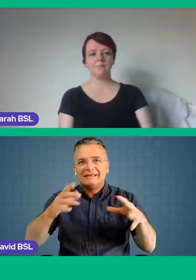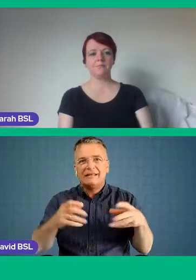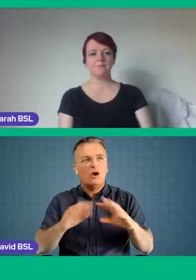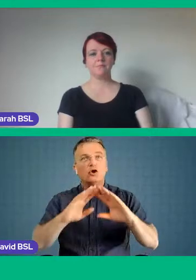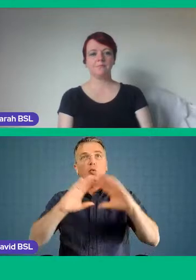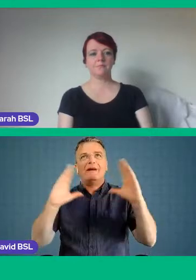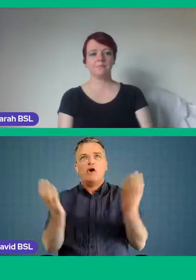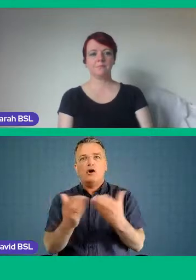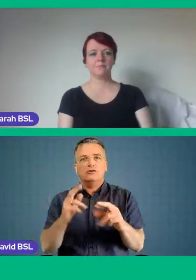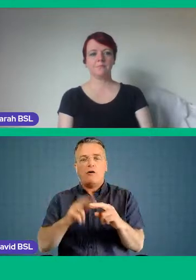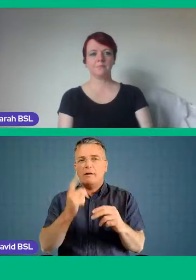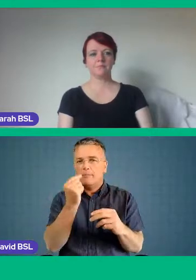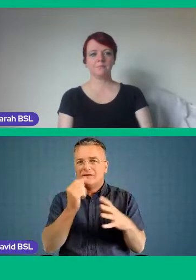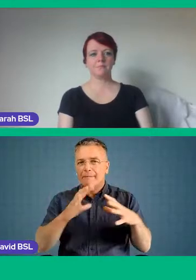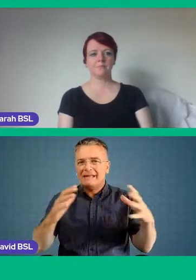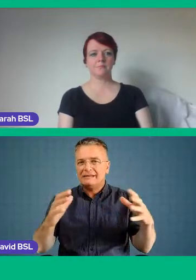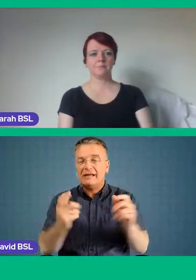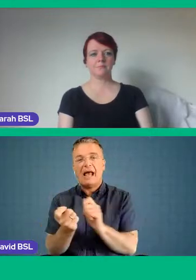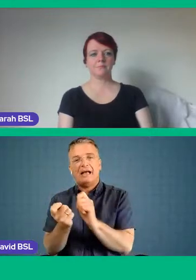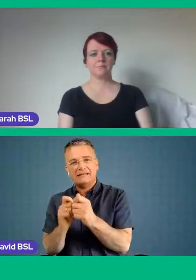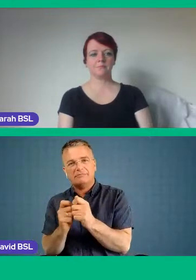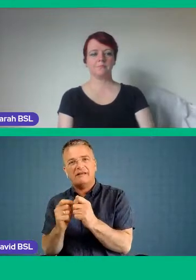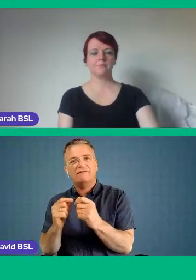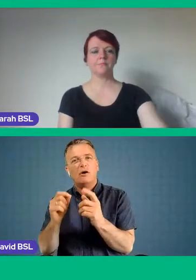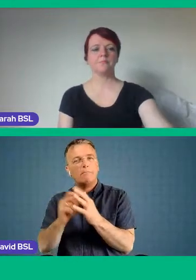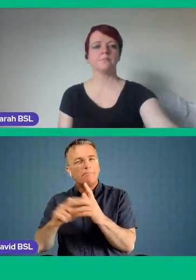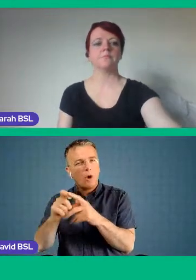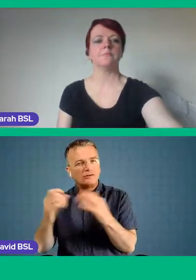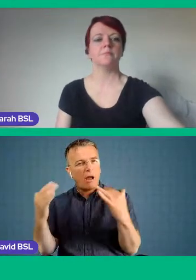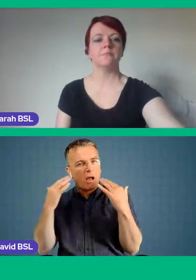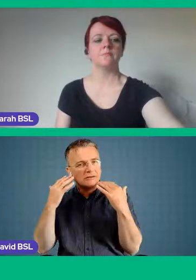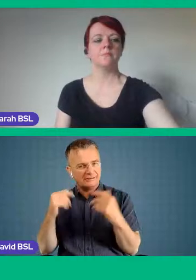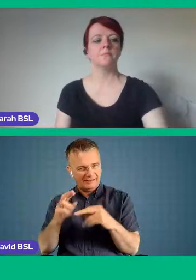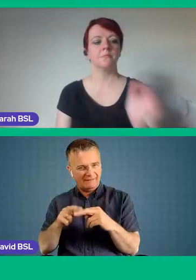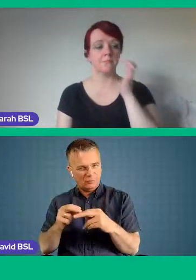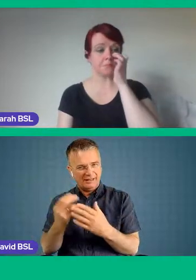pod cast we are co-designing for young people, we can expand on these